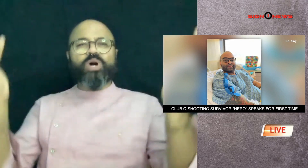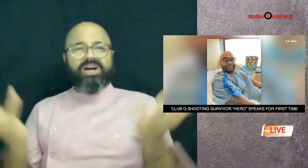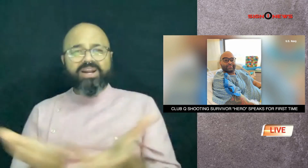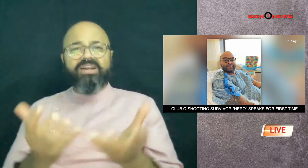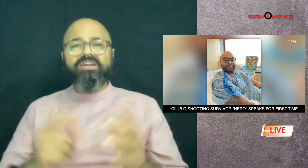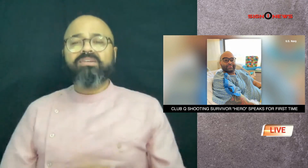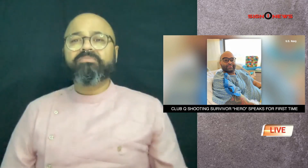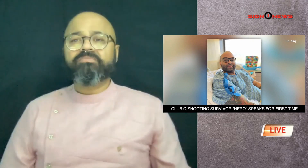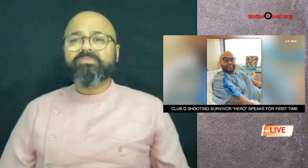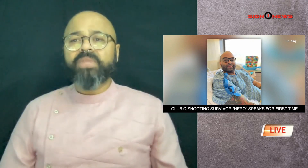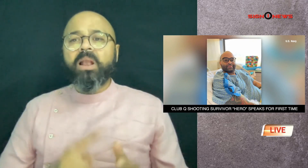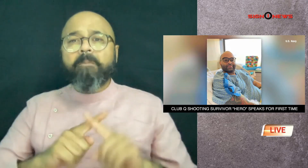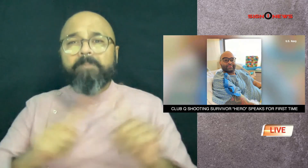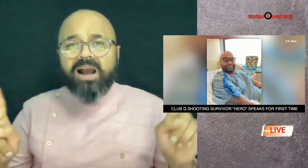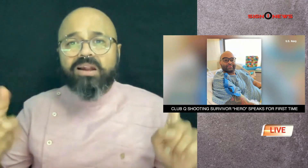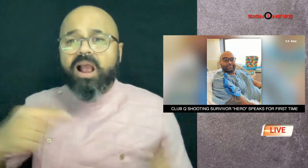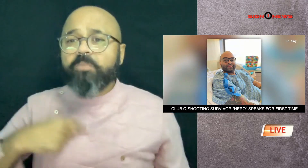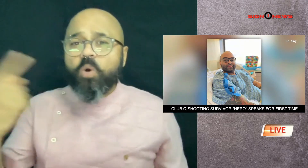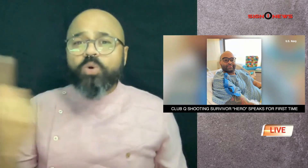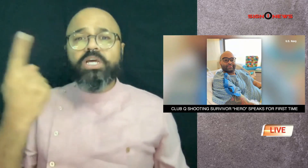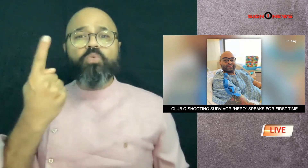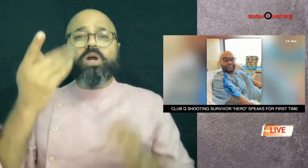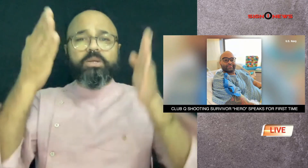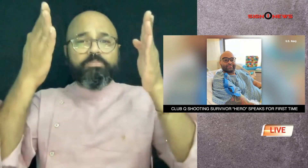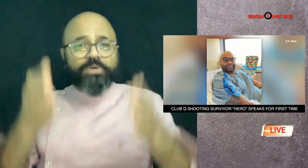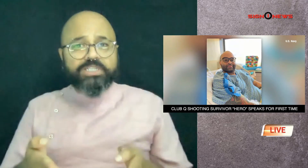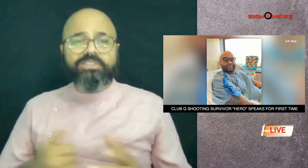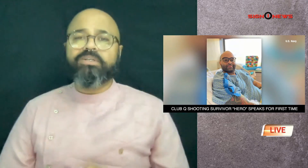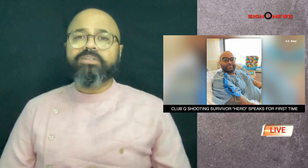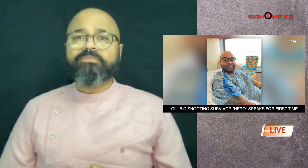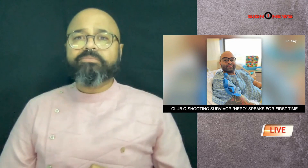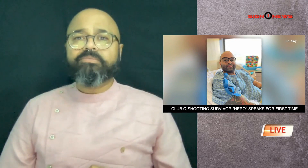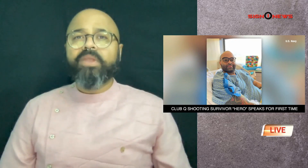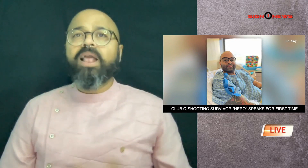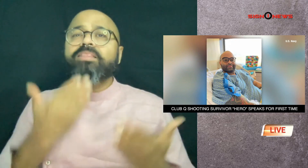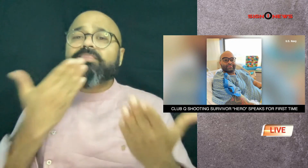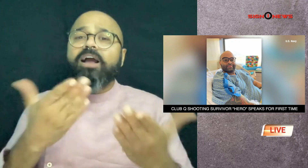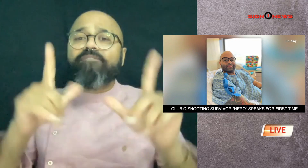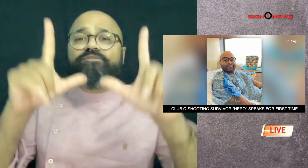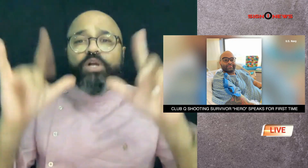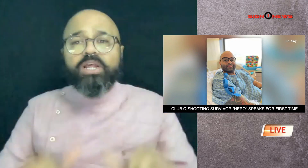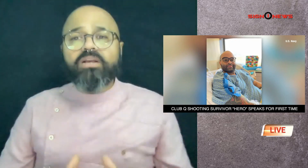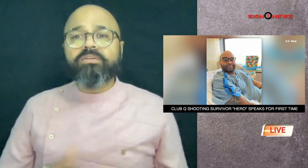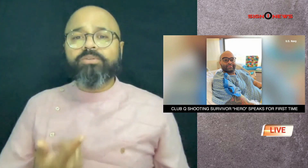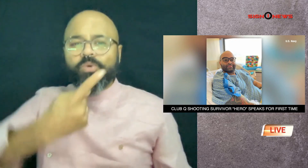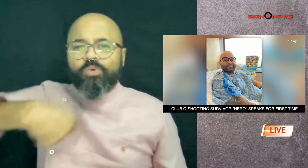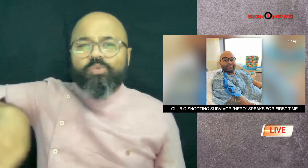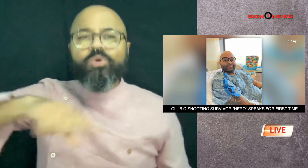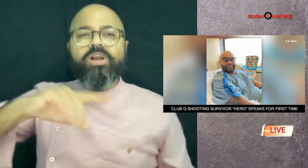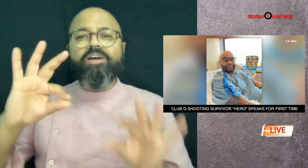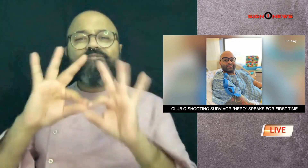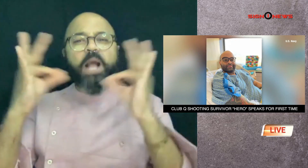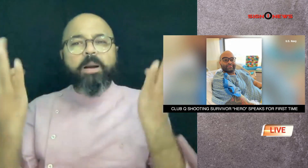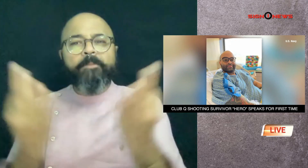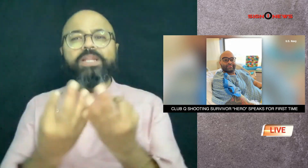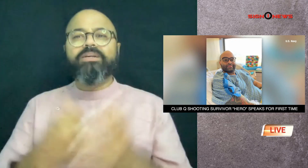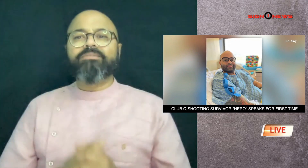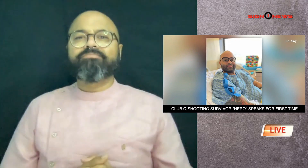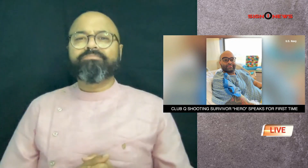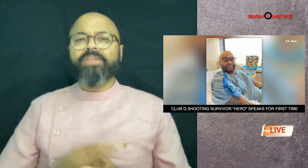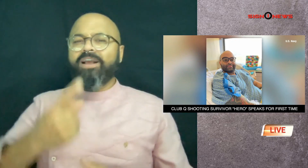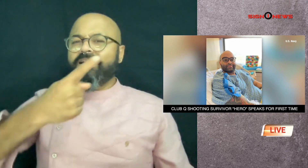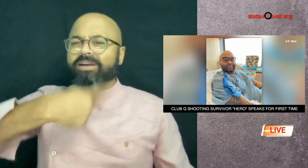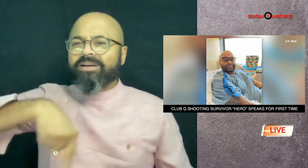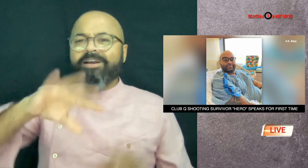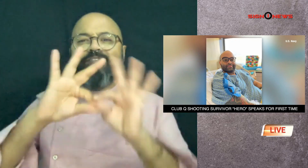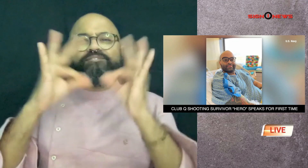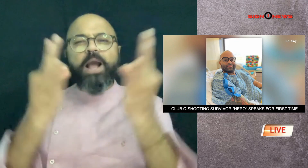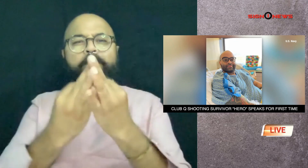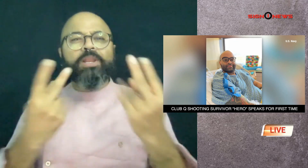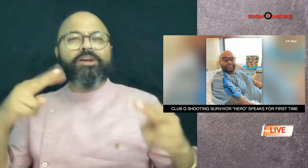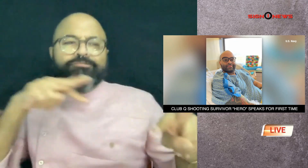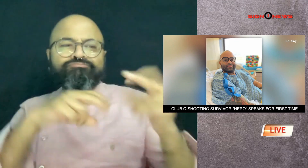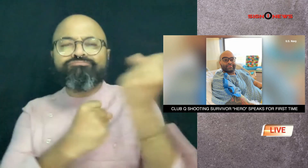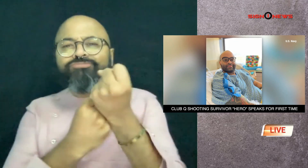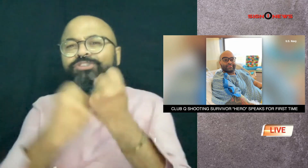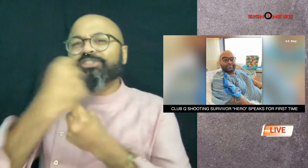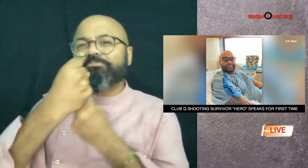in the world but I am only one person thankfully we are family and family looks after one another